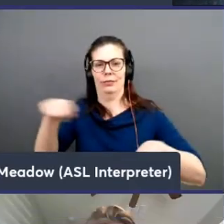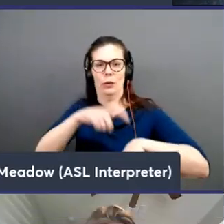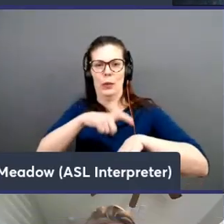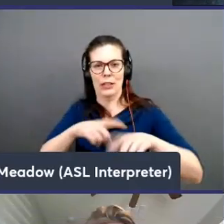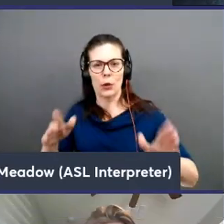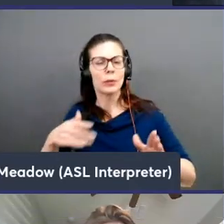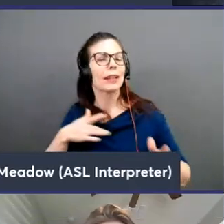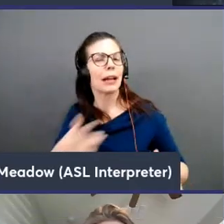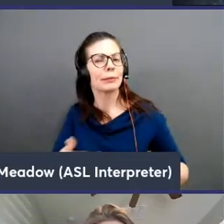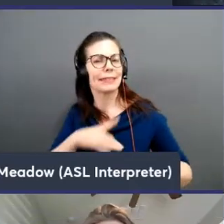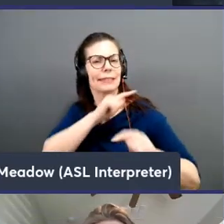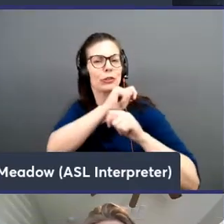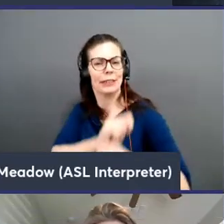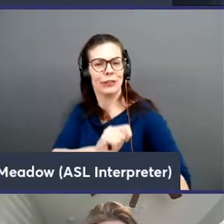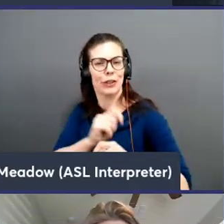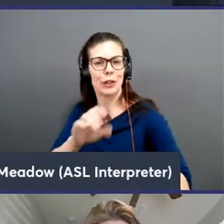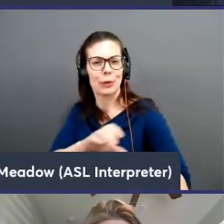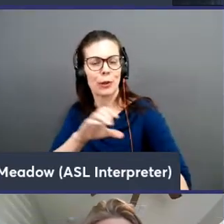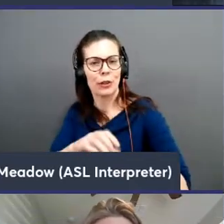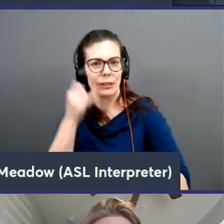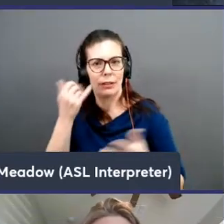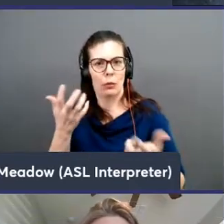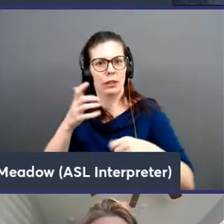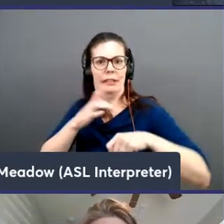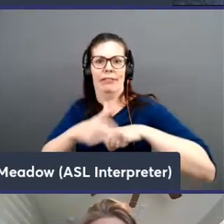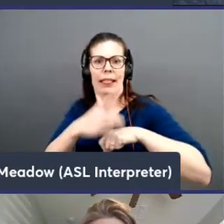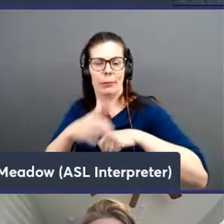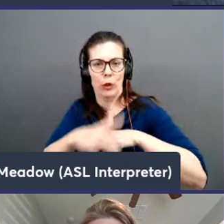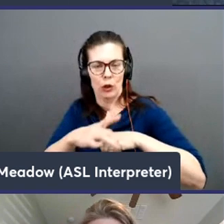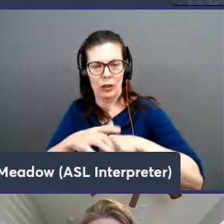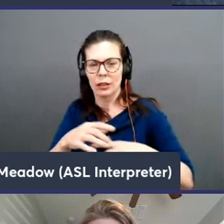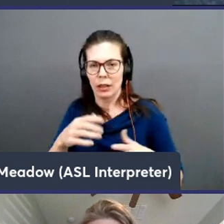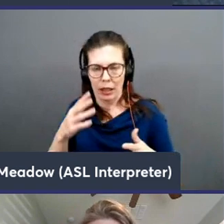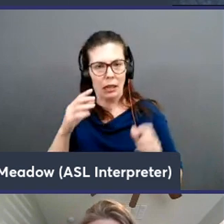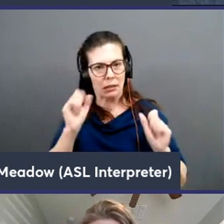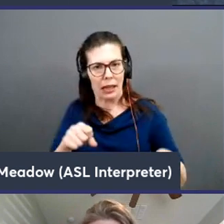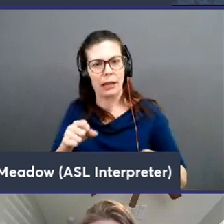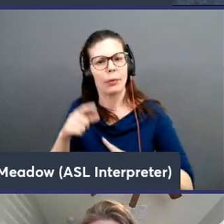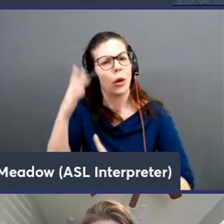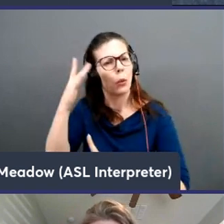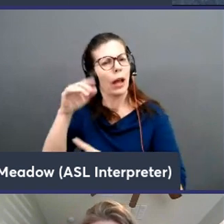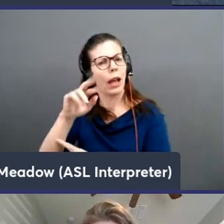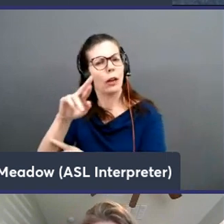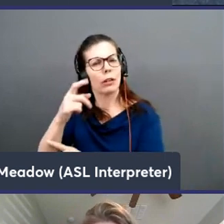where if I want it to be highly available, I can. Why does the Rigetti have an availability window?